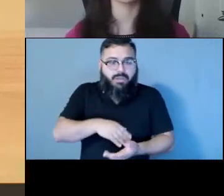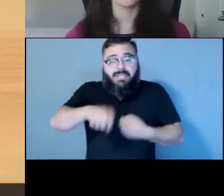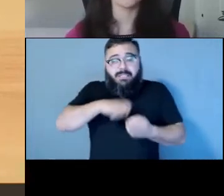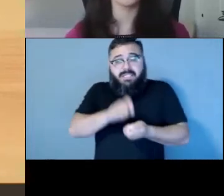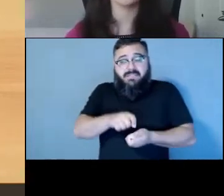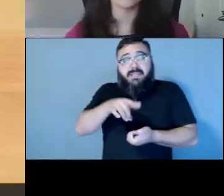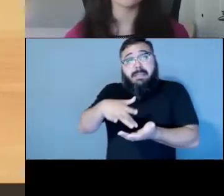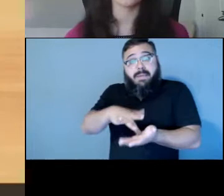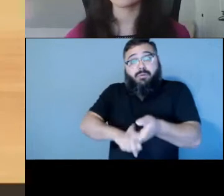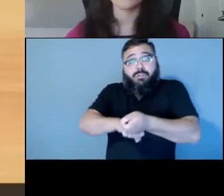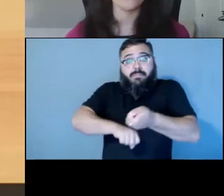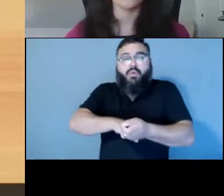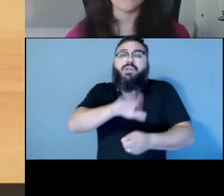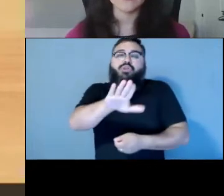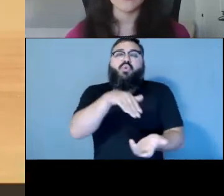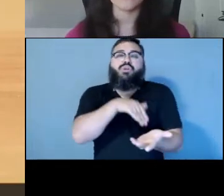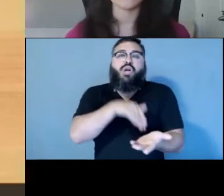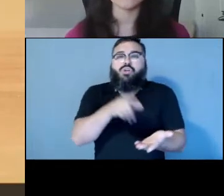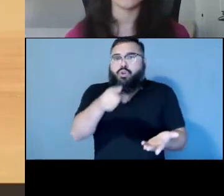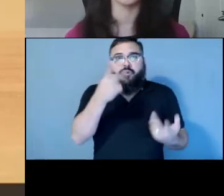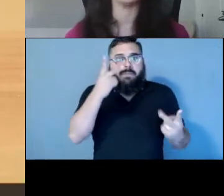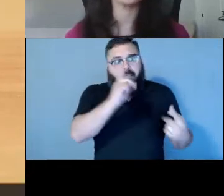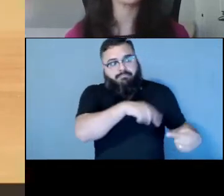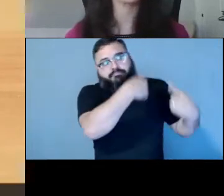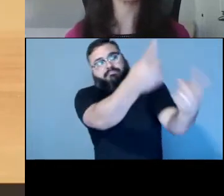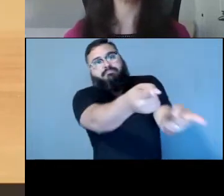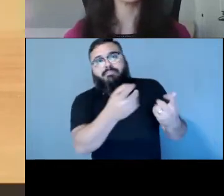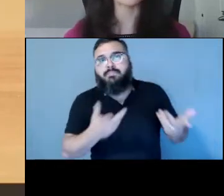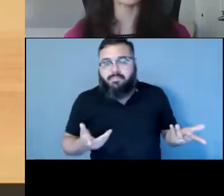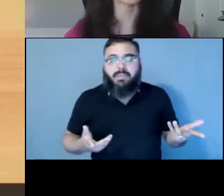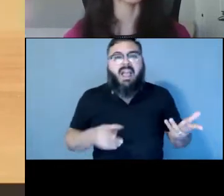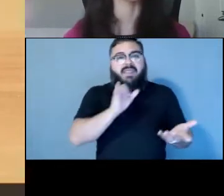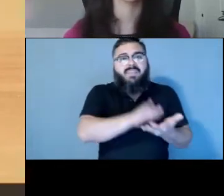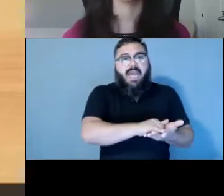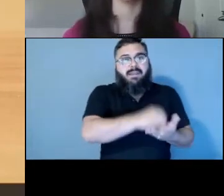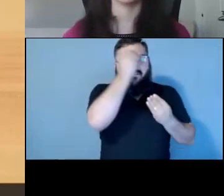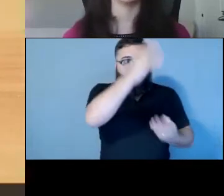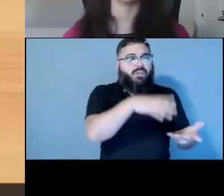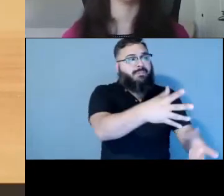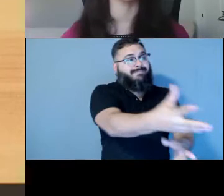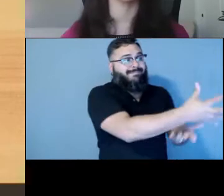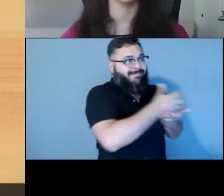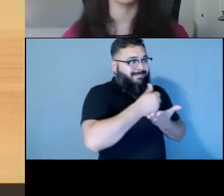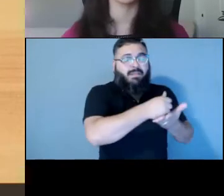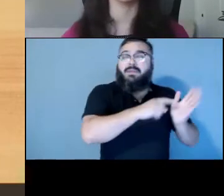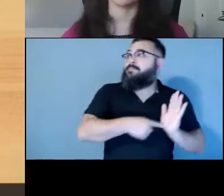comes from your own provider, the one that you've already been seeing for this condition. And in that case, you may need to make your own appointment